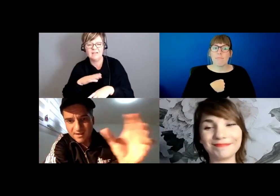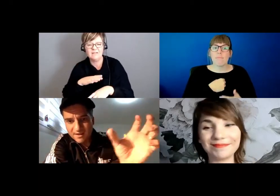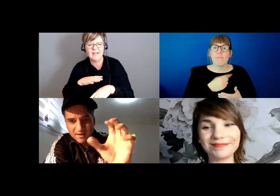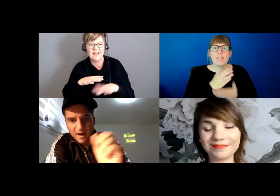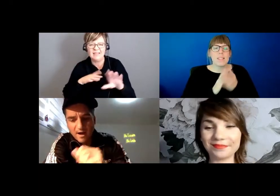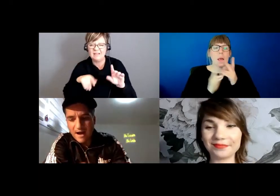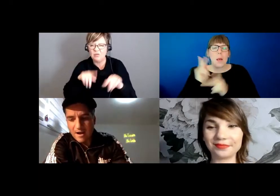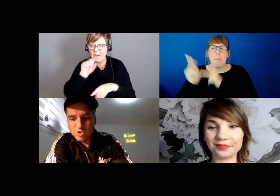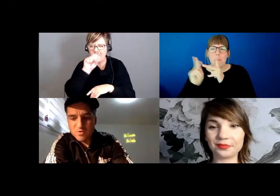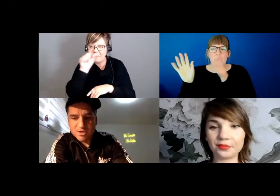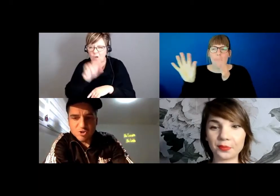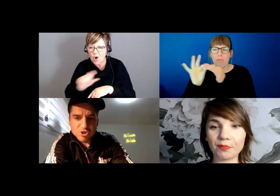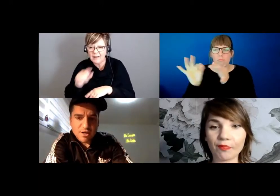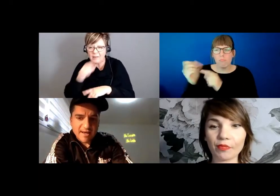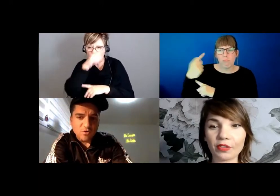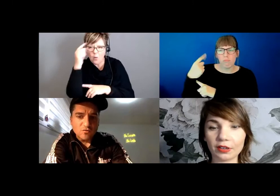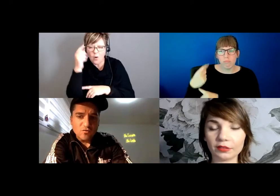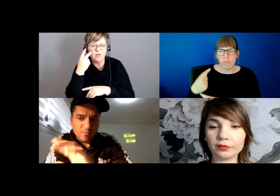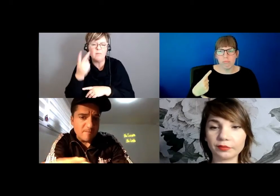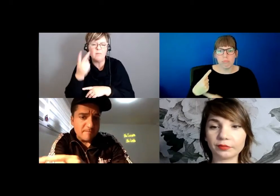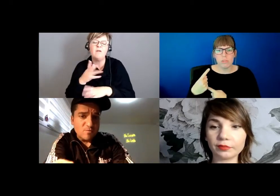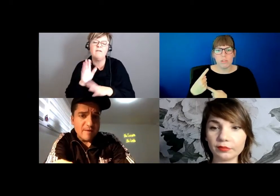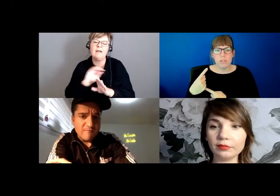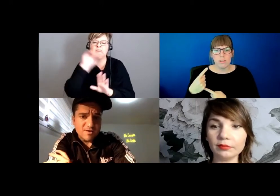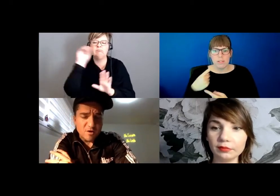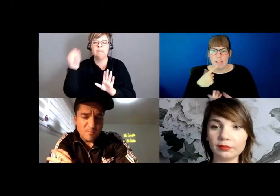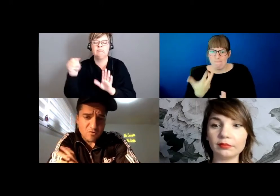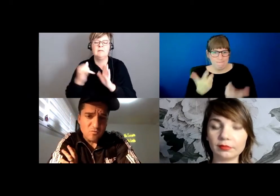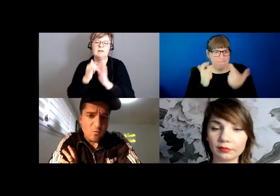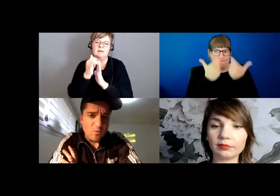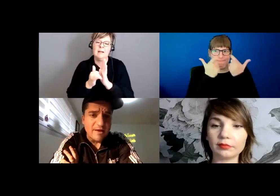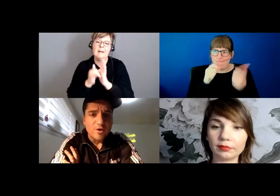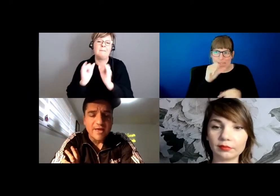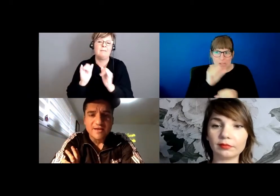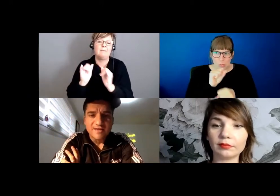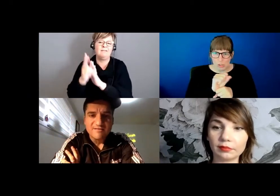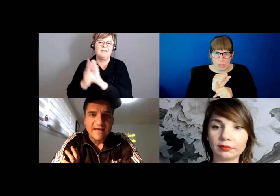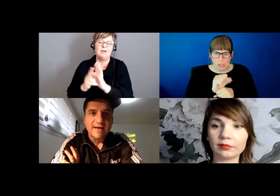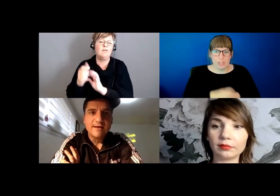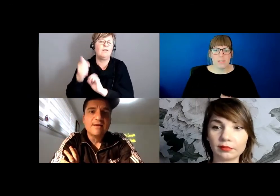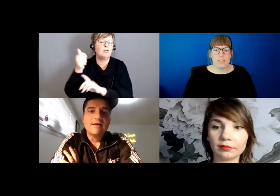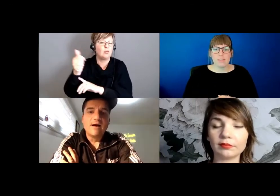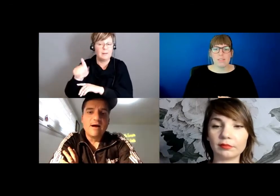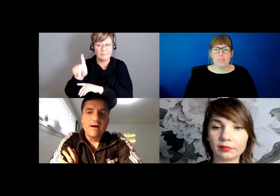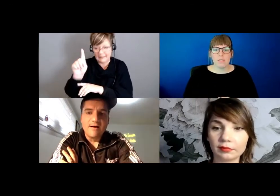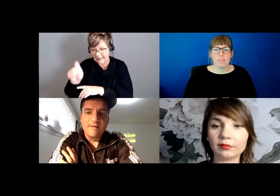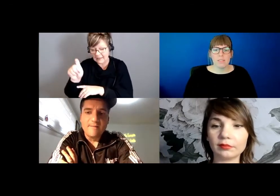THERE WERE SOME BLACK BOXES AND WE COULD NOT SEE IT. SO I'M GOING TO SHOW THE YOUTUBE LINK